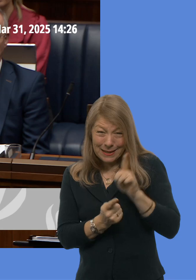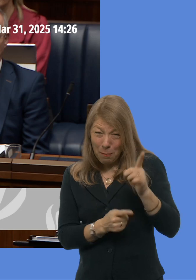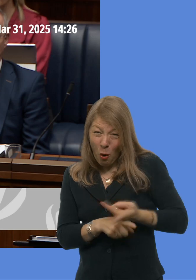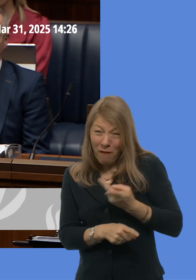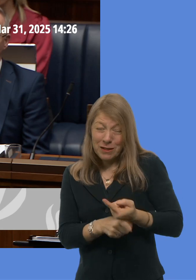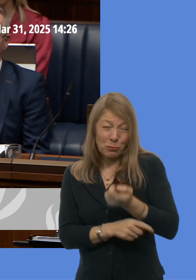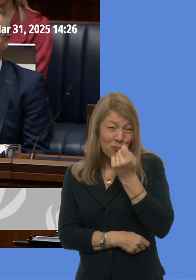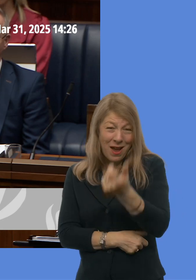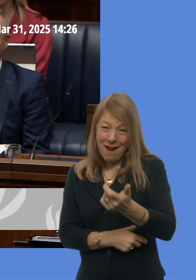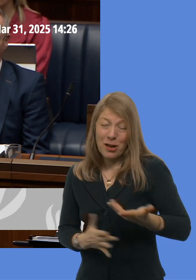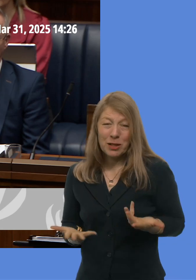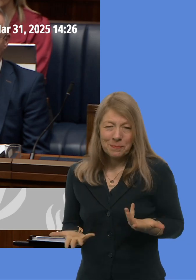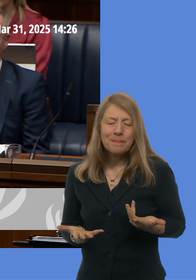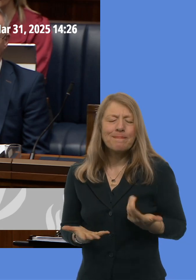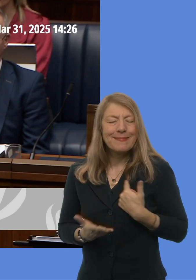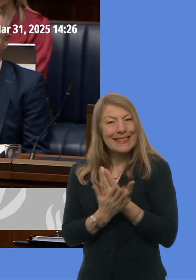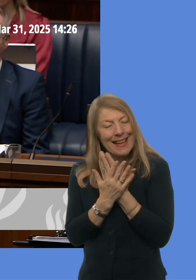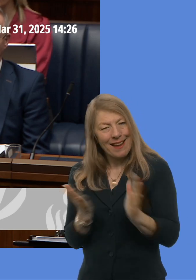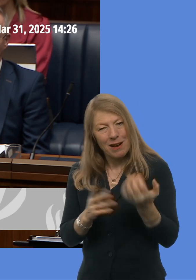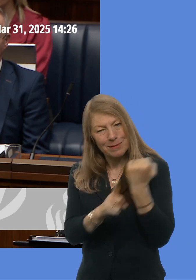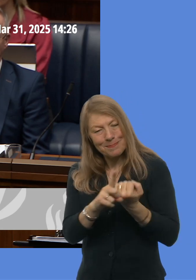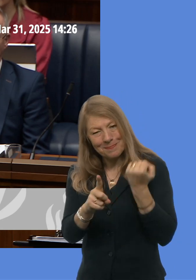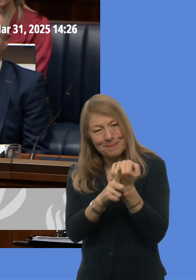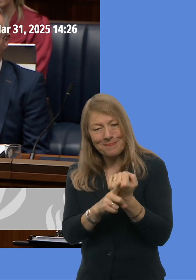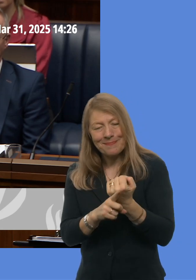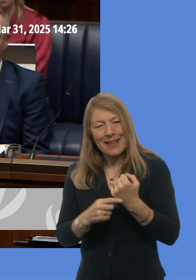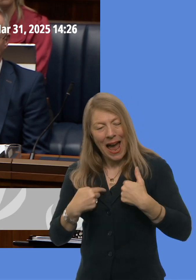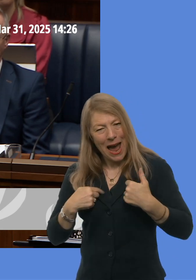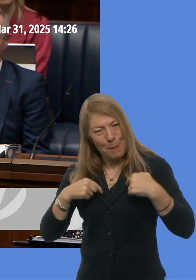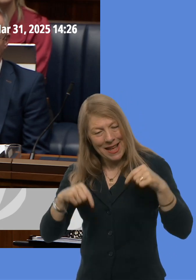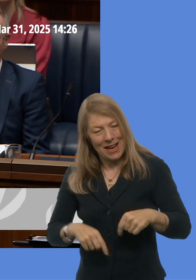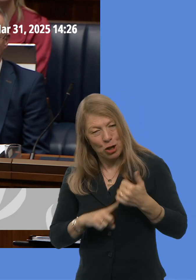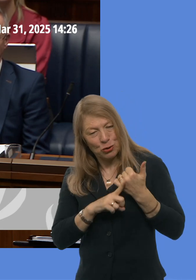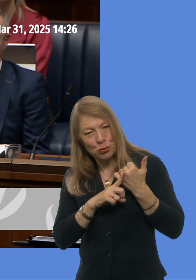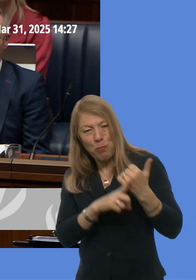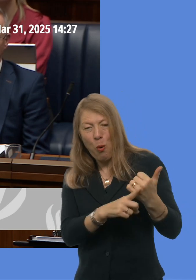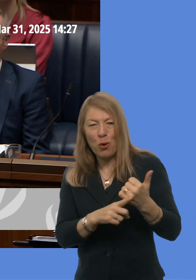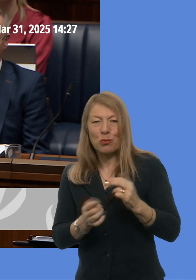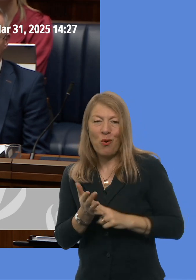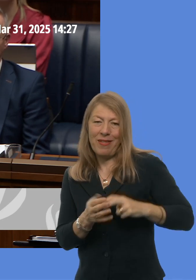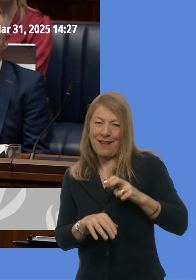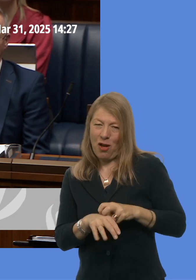clearly heard and that the champion of Northern Ireland was on his radar, particularly in the